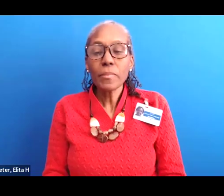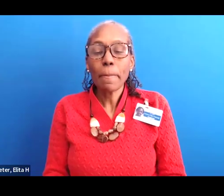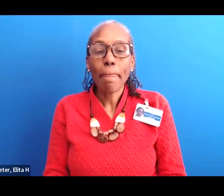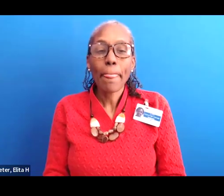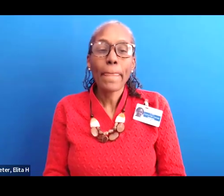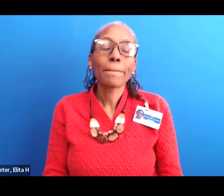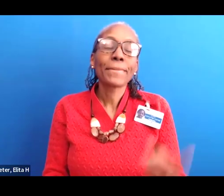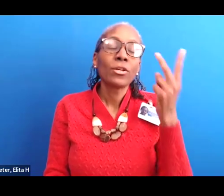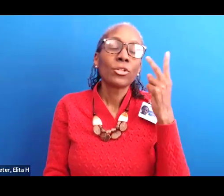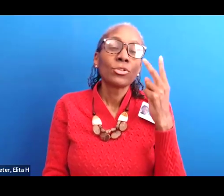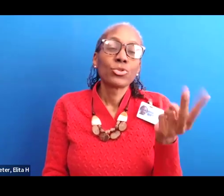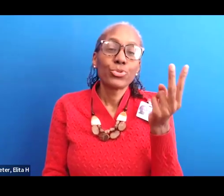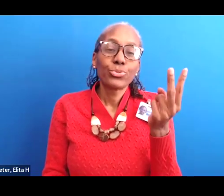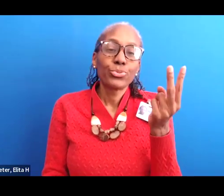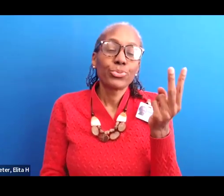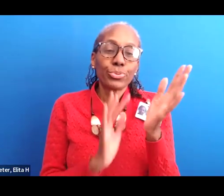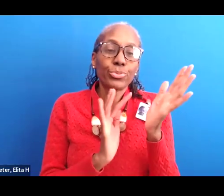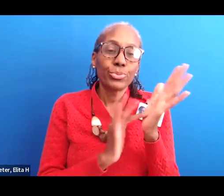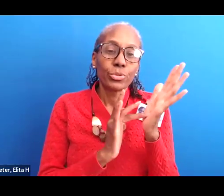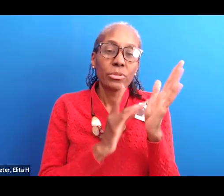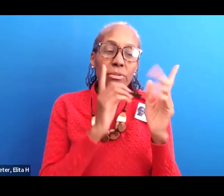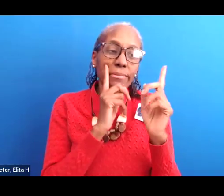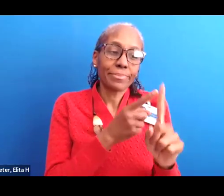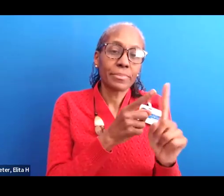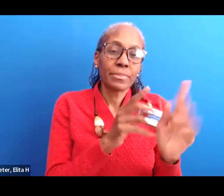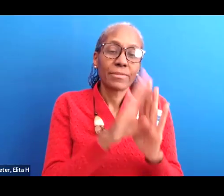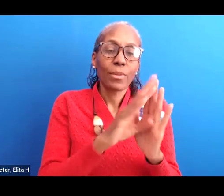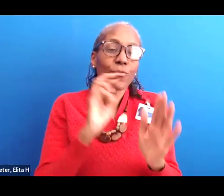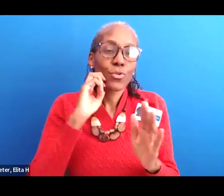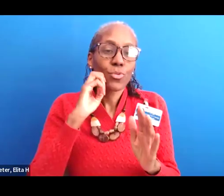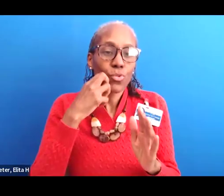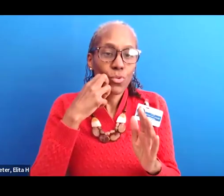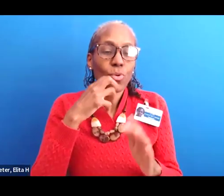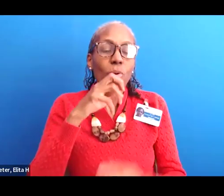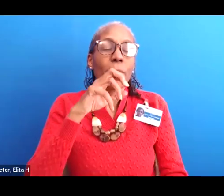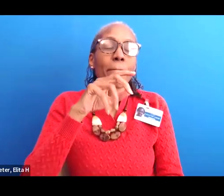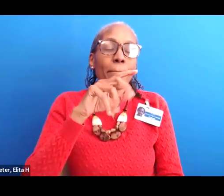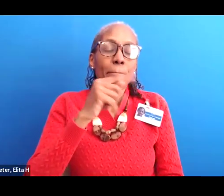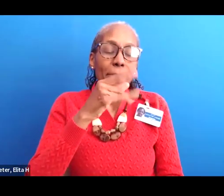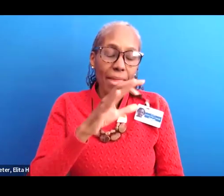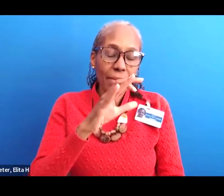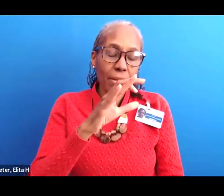two drugs that were invented for neuropathic pain, Gabapentin and Pregabalin.